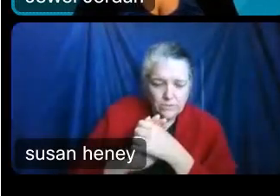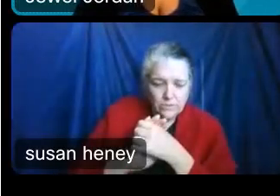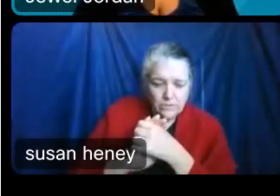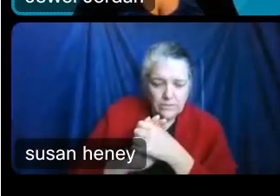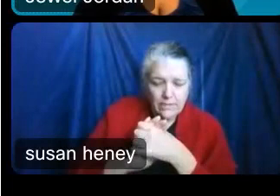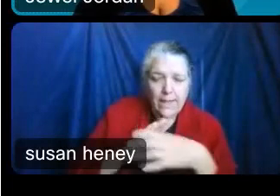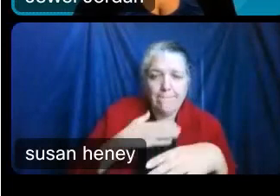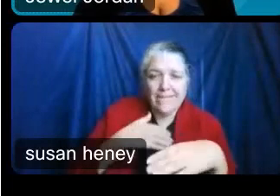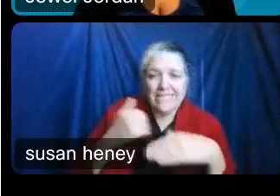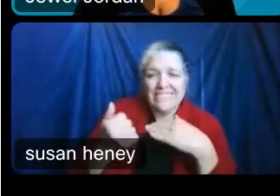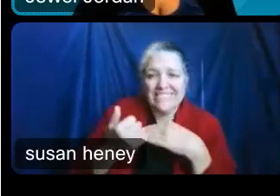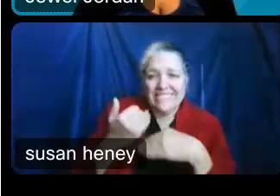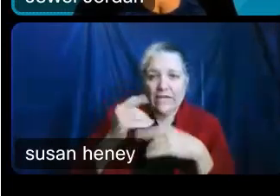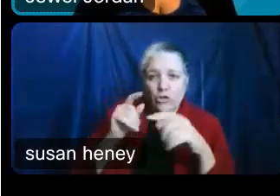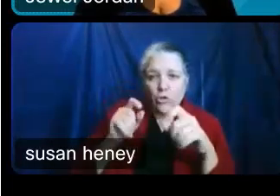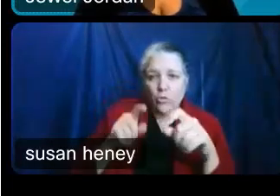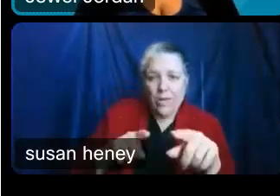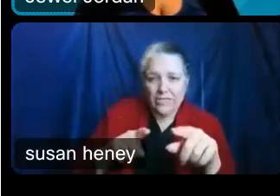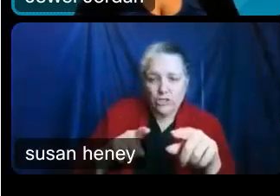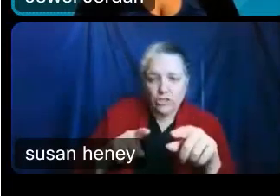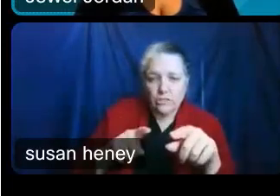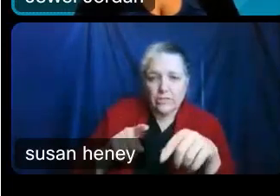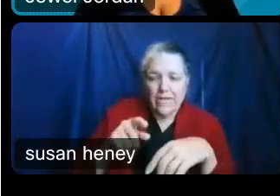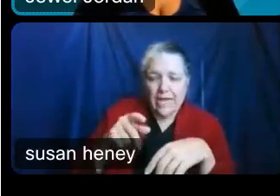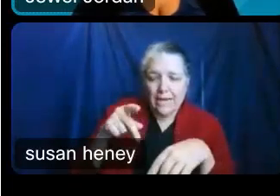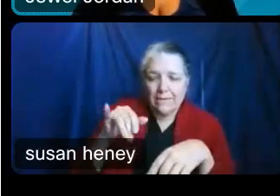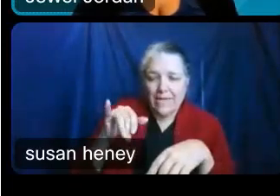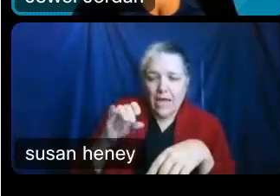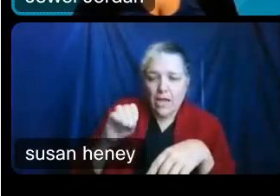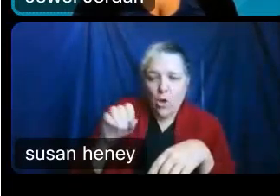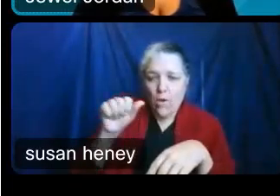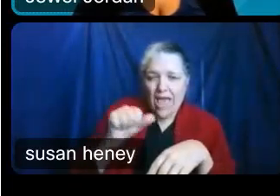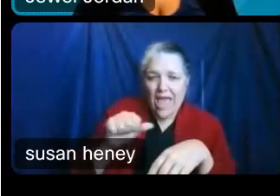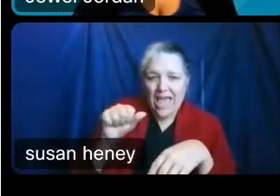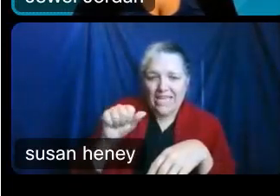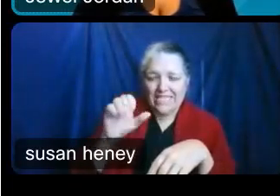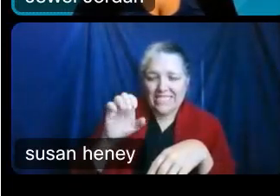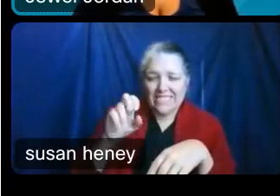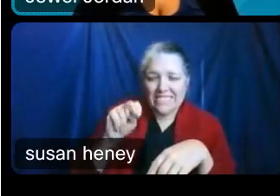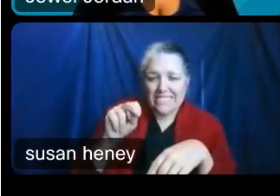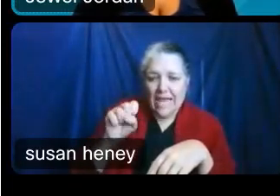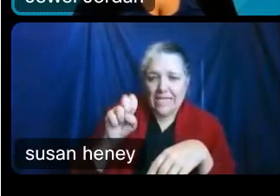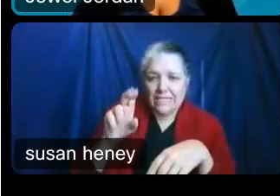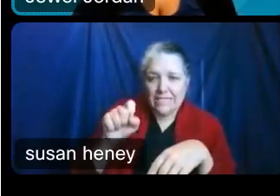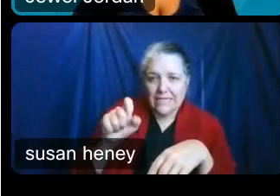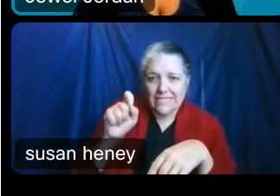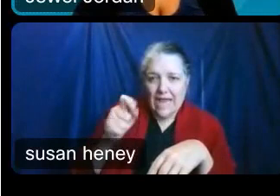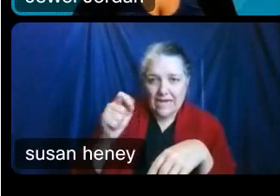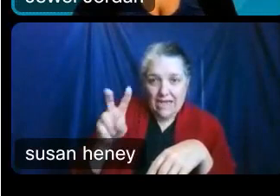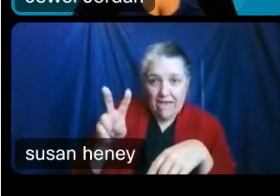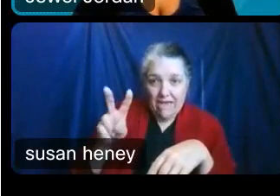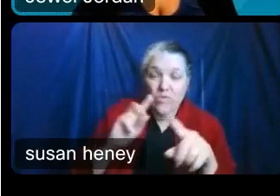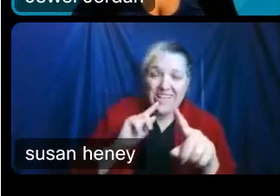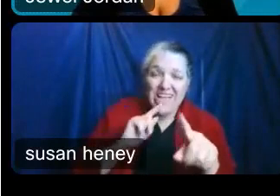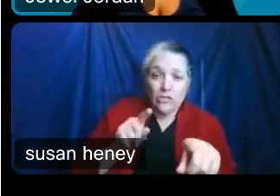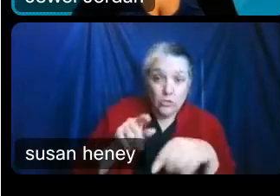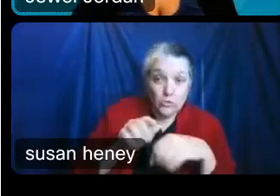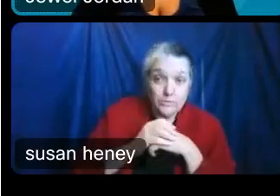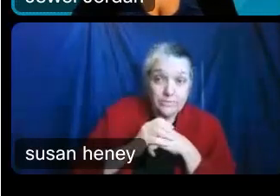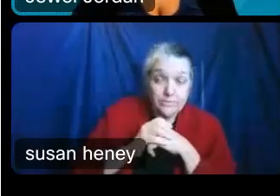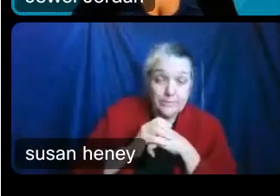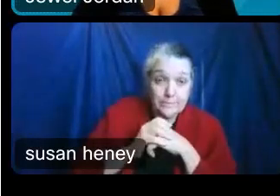us at pio@census.gov we'll work on it and get an answer to you as quickly as possible.